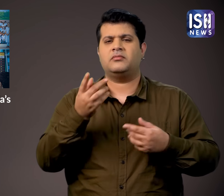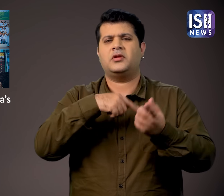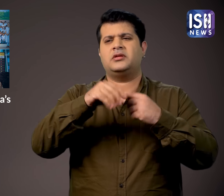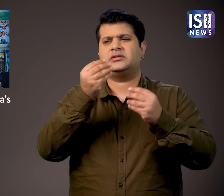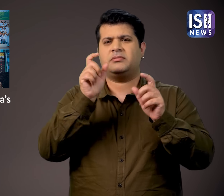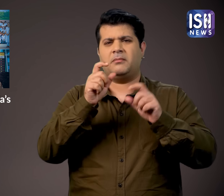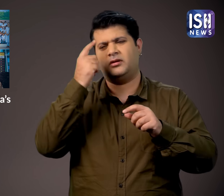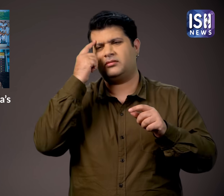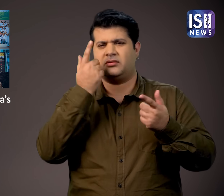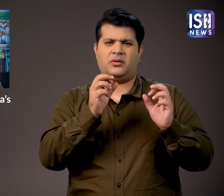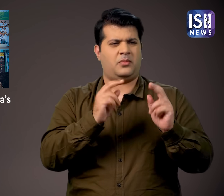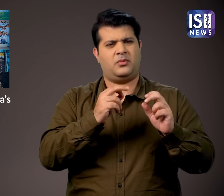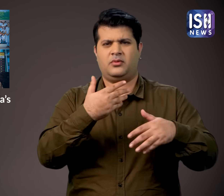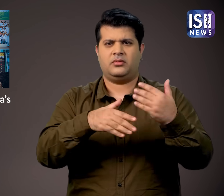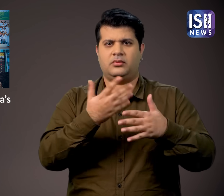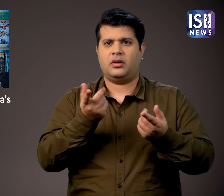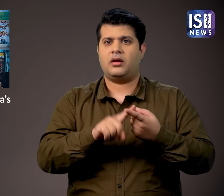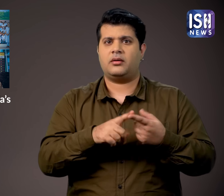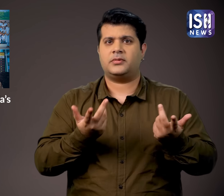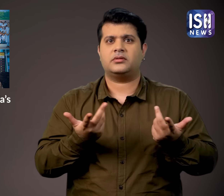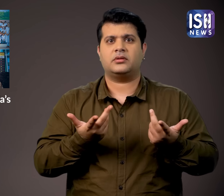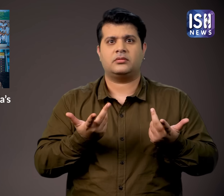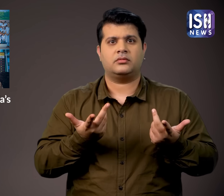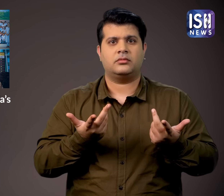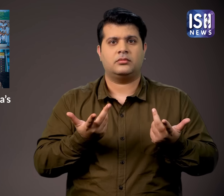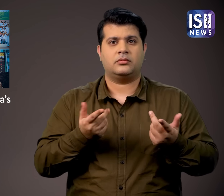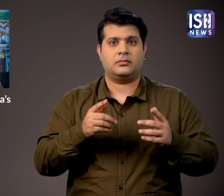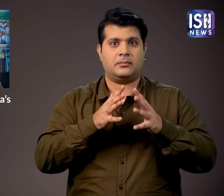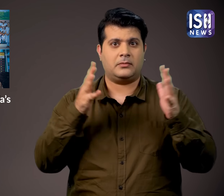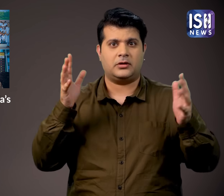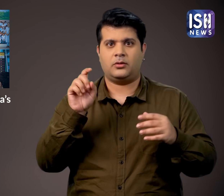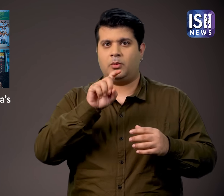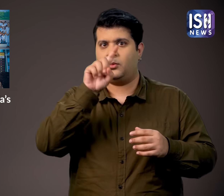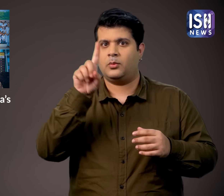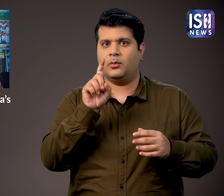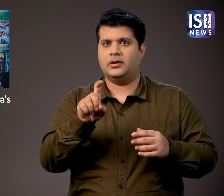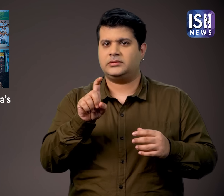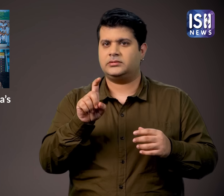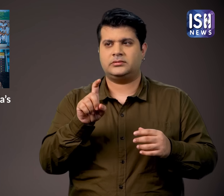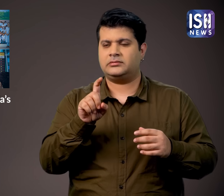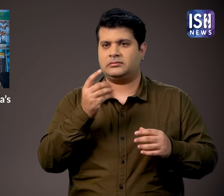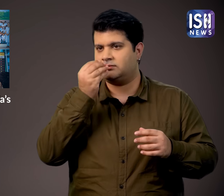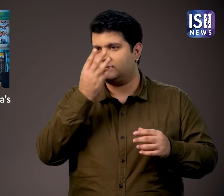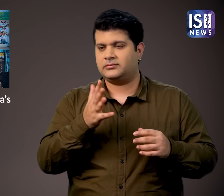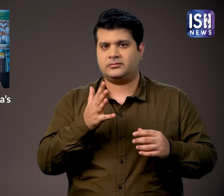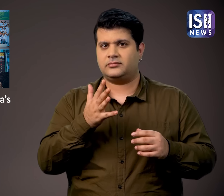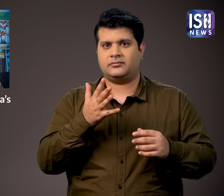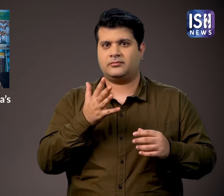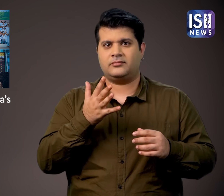If this is okay, what will you do during a crisis? That’s the big question.